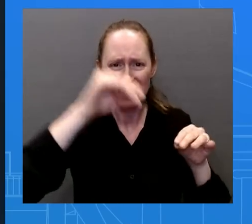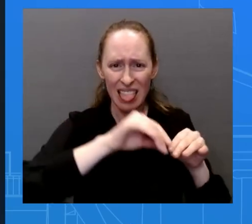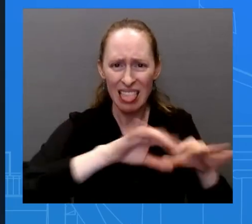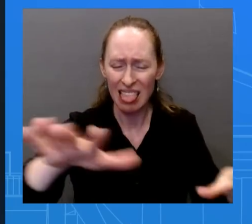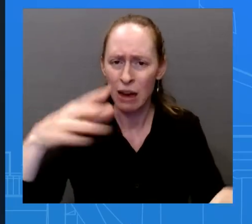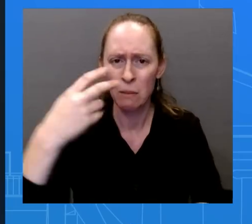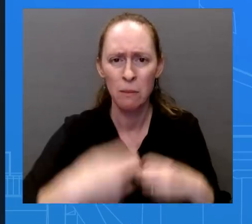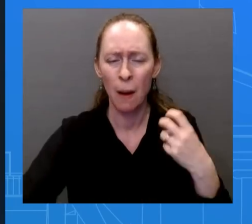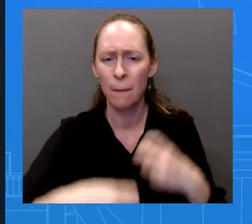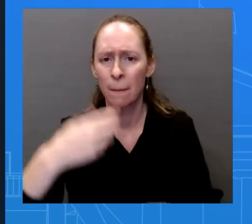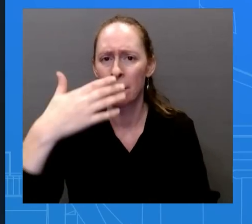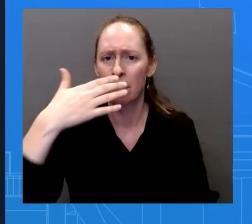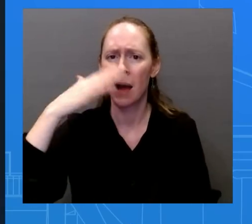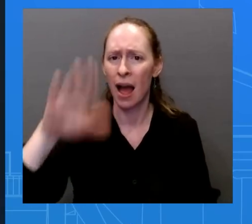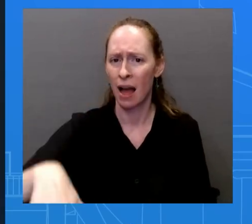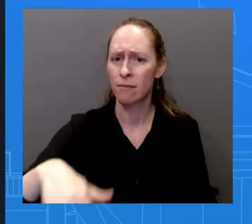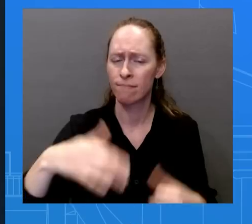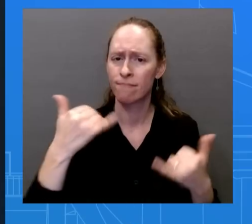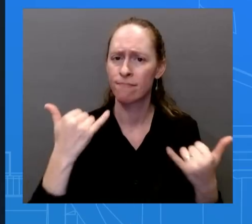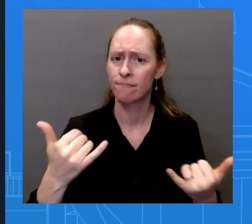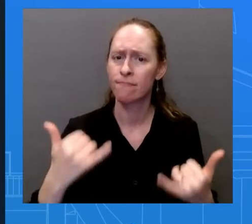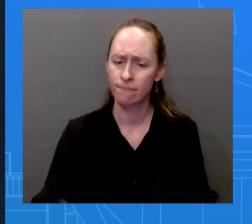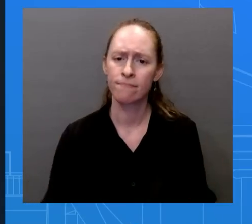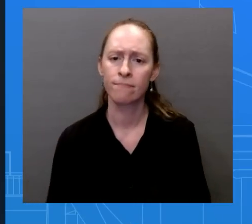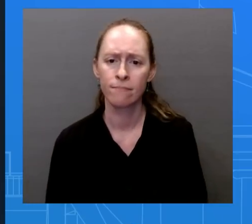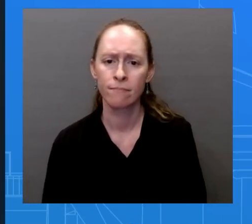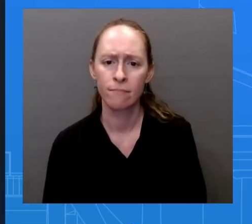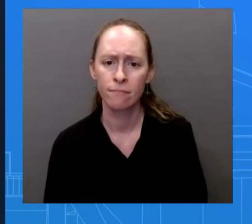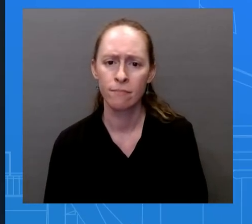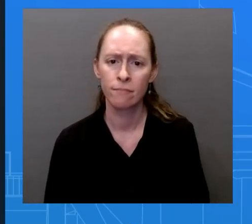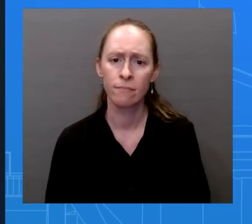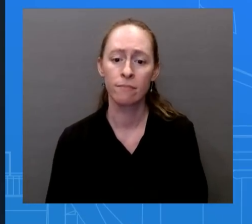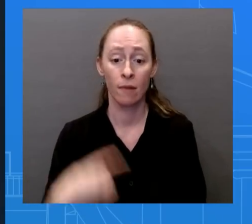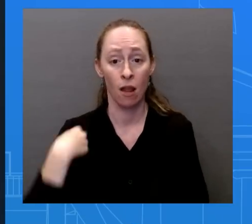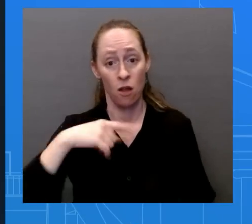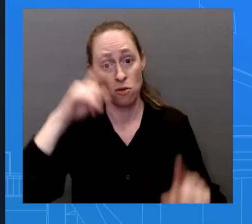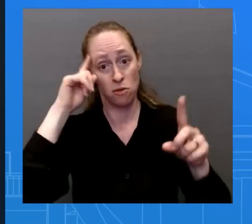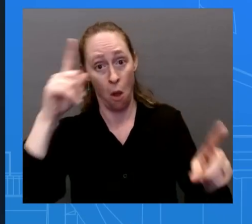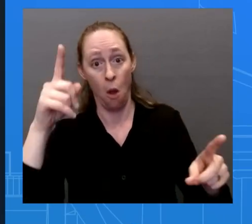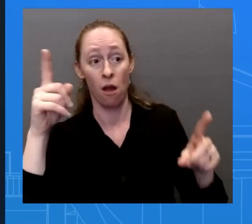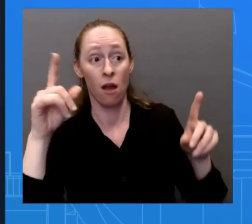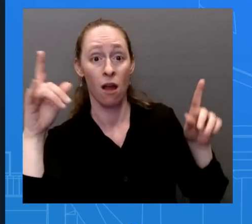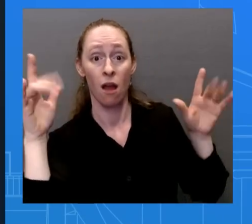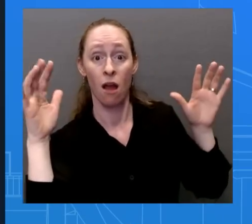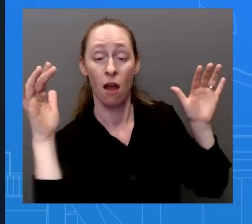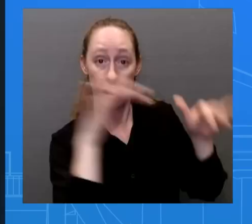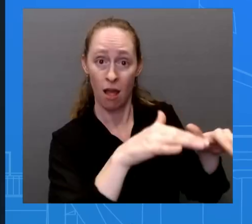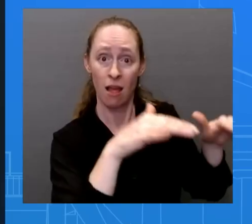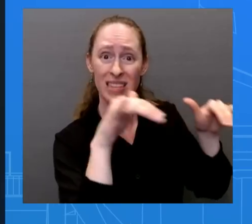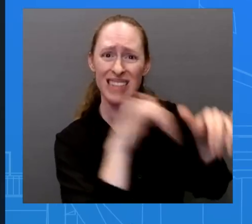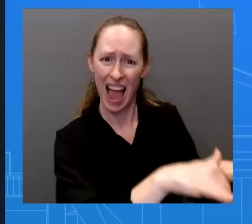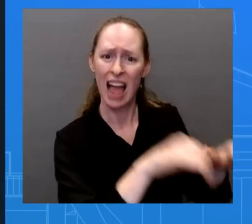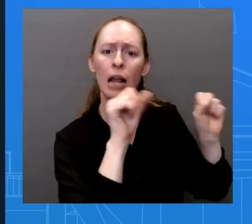assistance reaches the Haitian people, including critical medical support, to help address the outbreak.